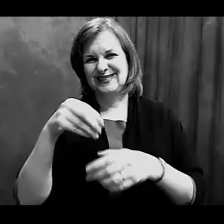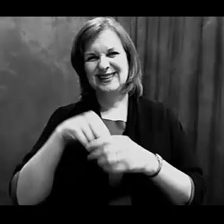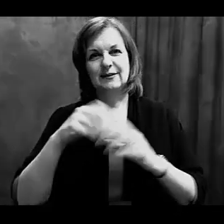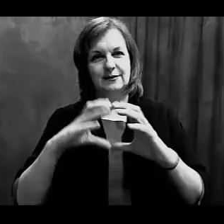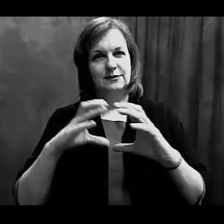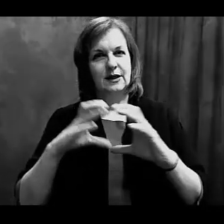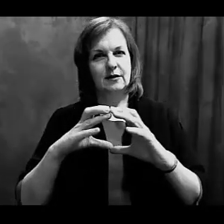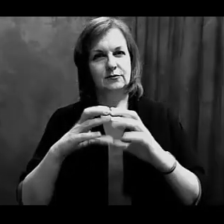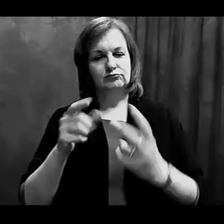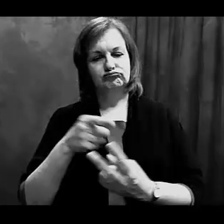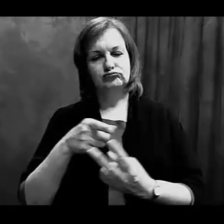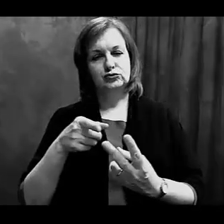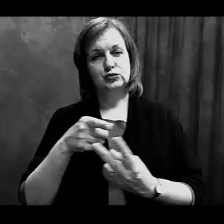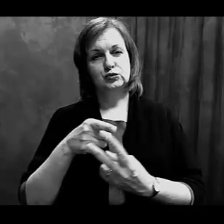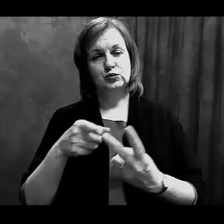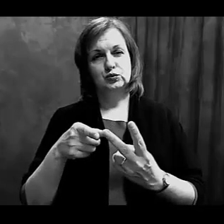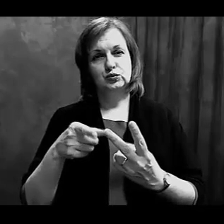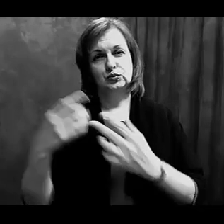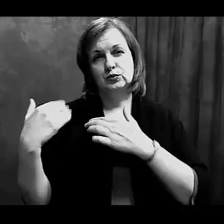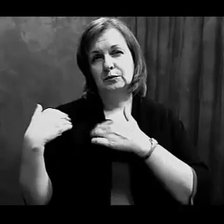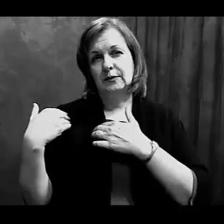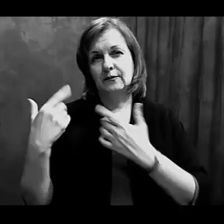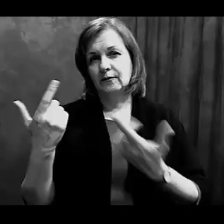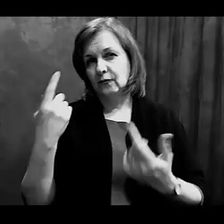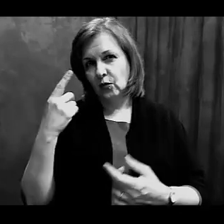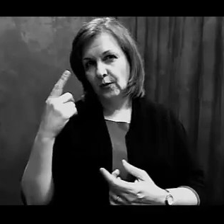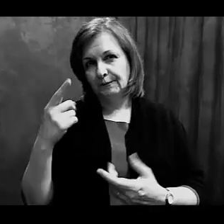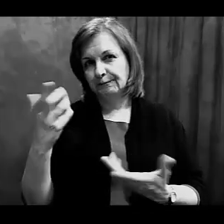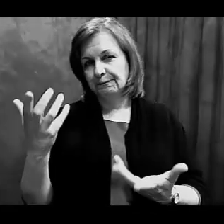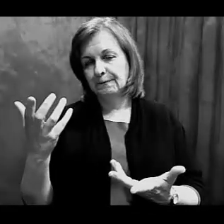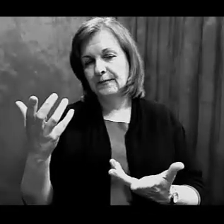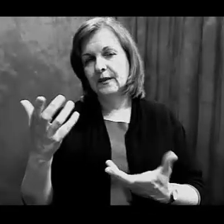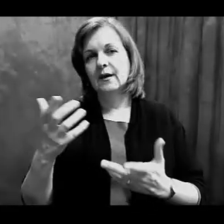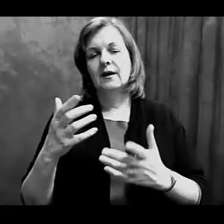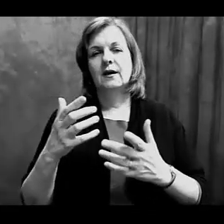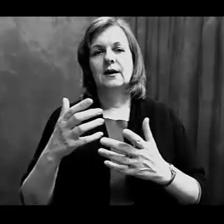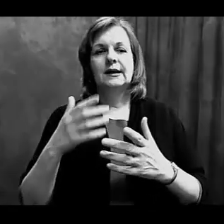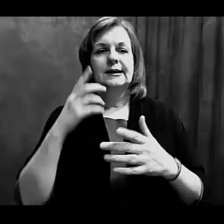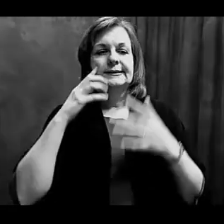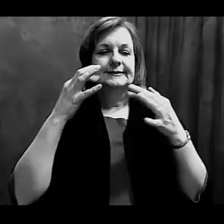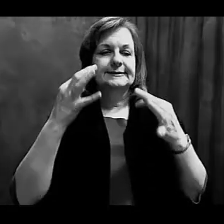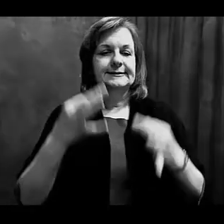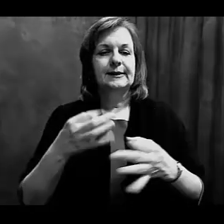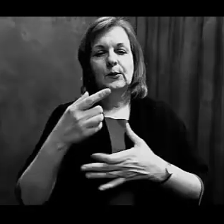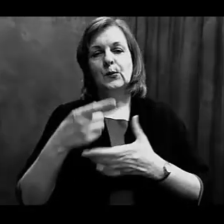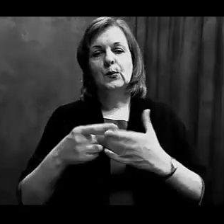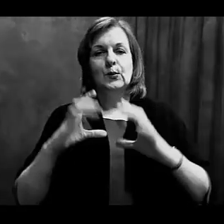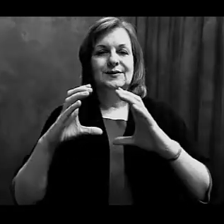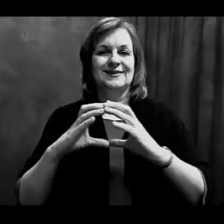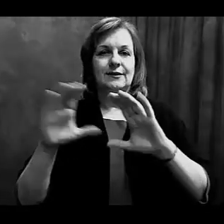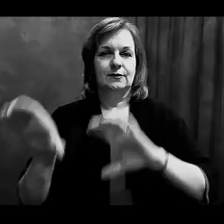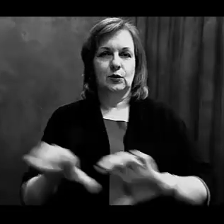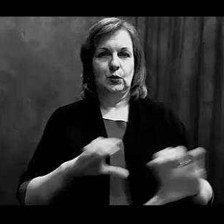are going to be responsible for all kinds of direction of what the cell is doing